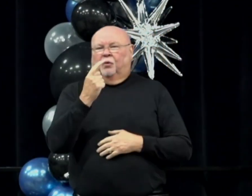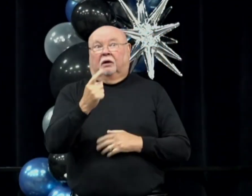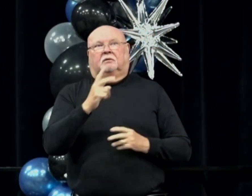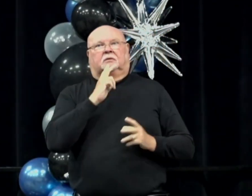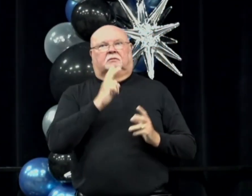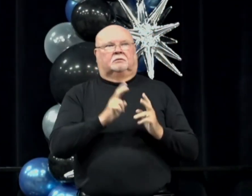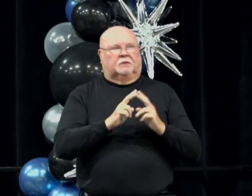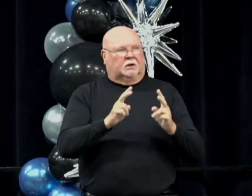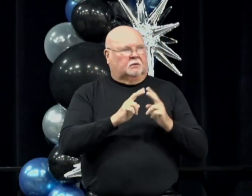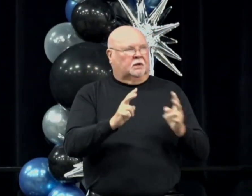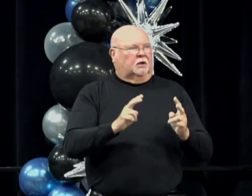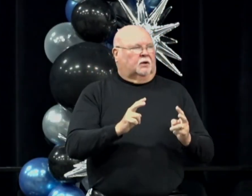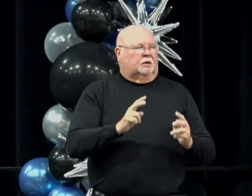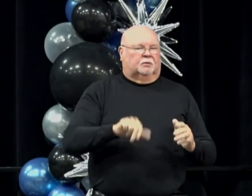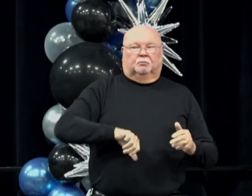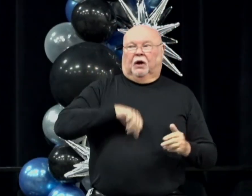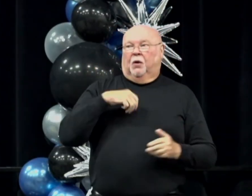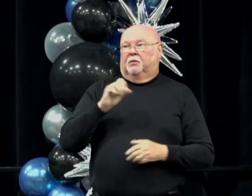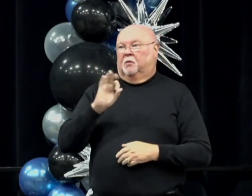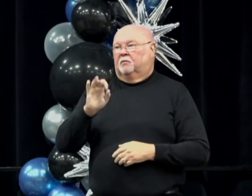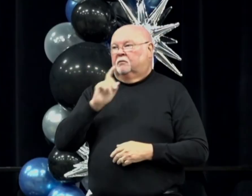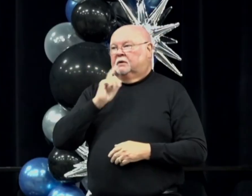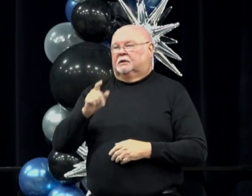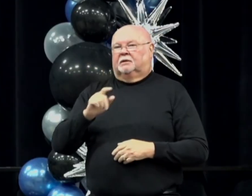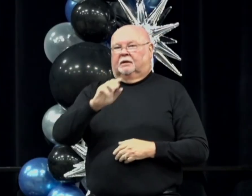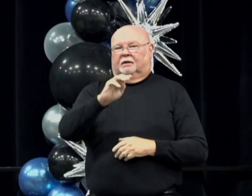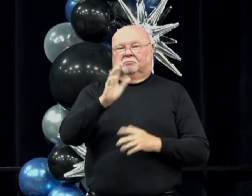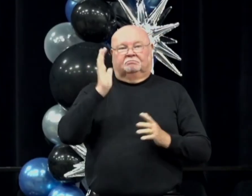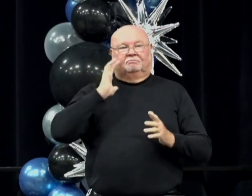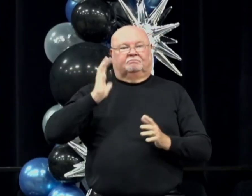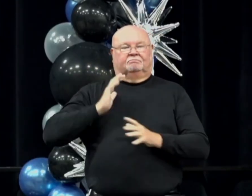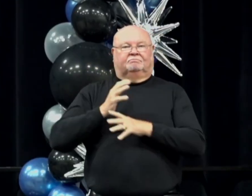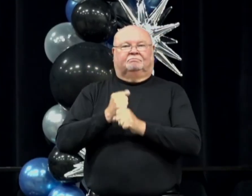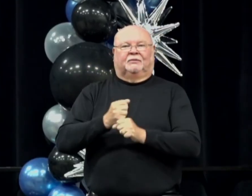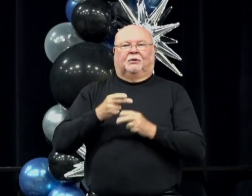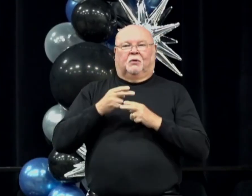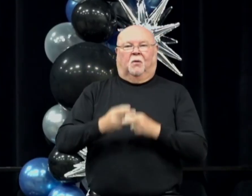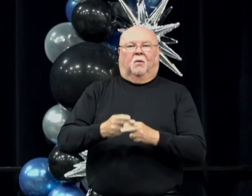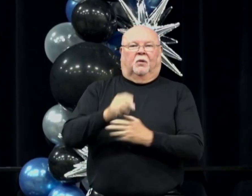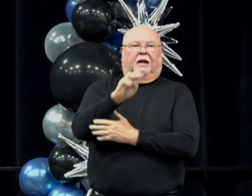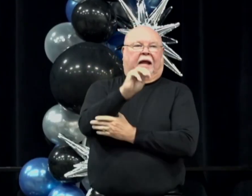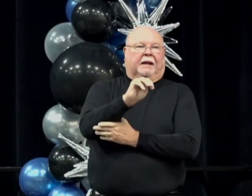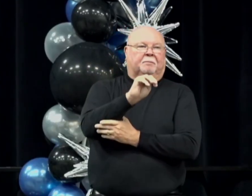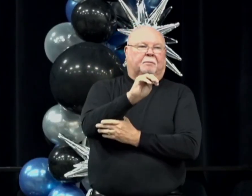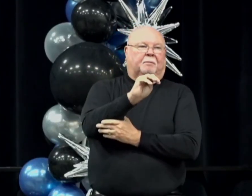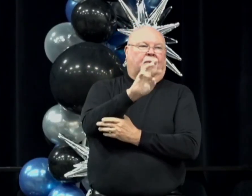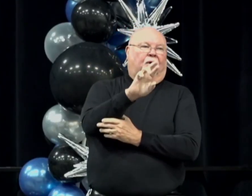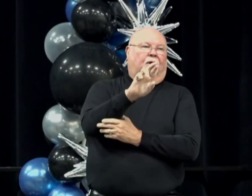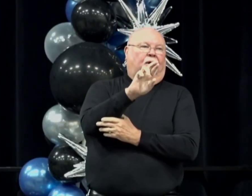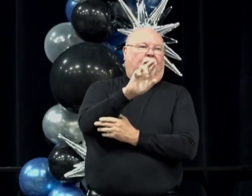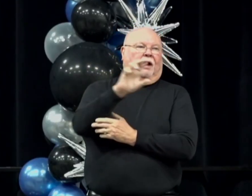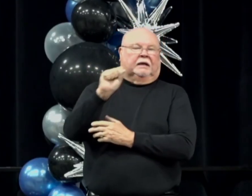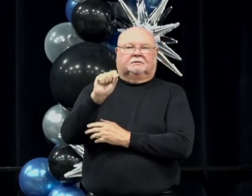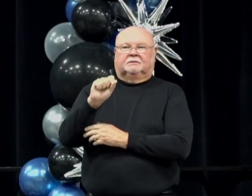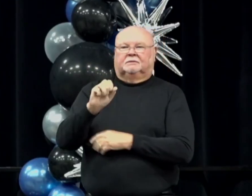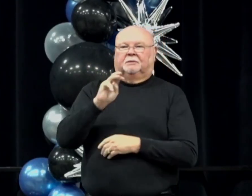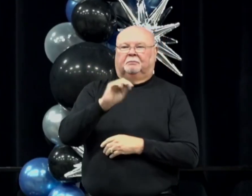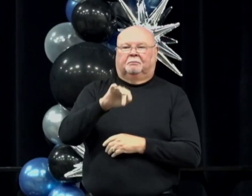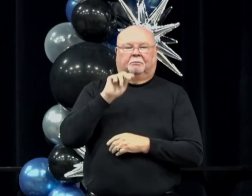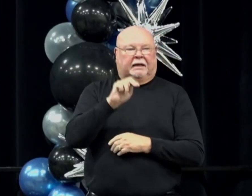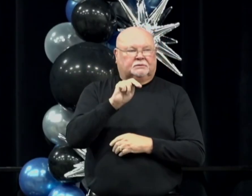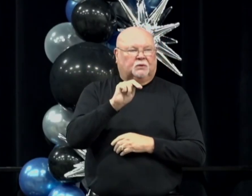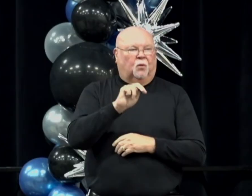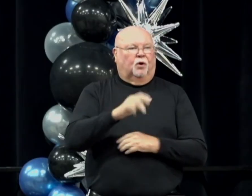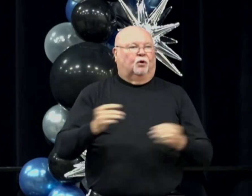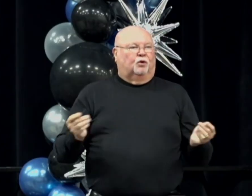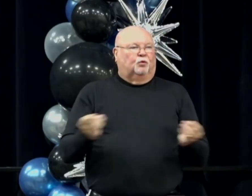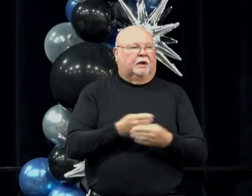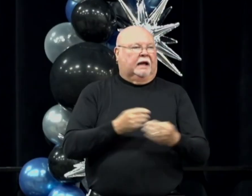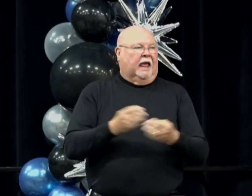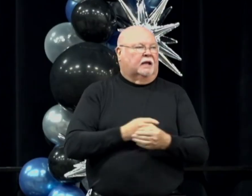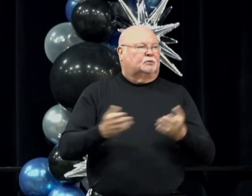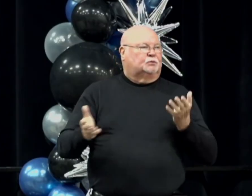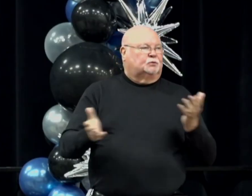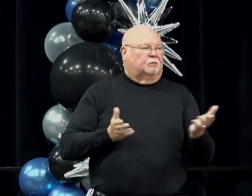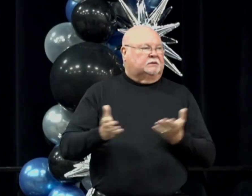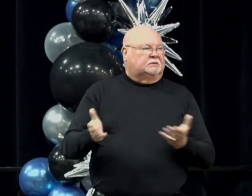Another, that I am very very proud of; it was then called MRS, the Minnesota Relay Service.